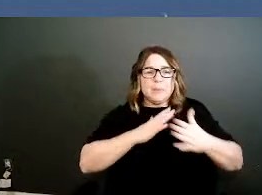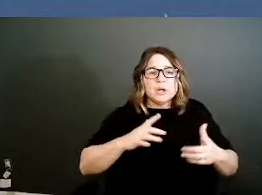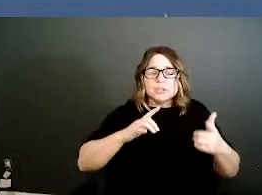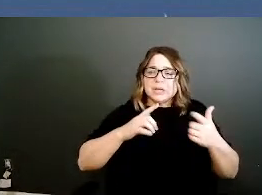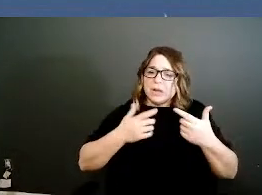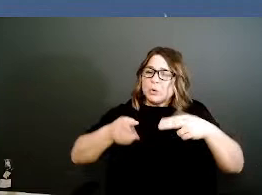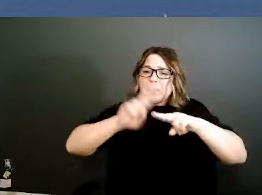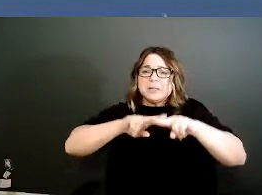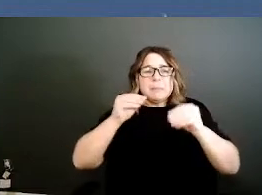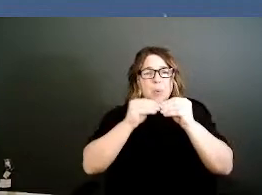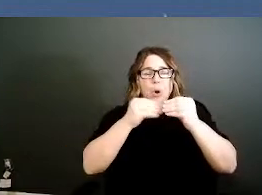HERE WE ARE 25 YEARS LATER HAVING THE SAME CONVERSATION.